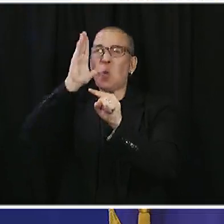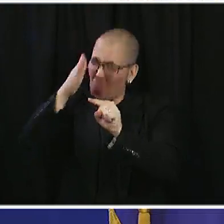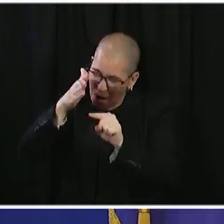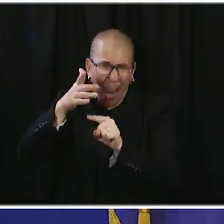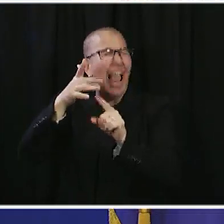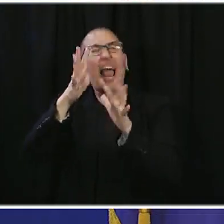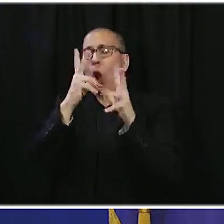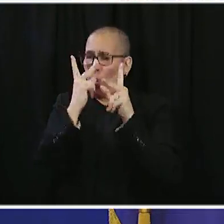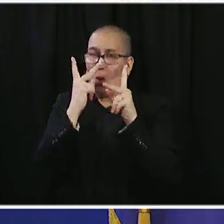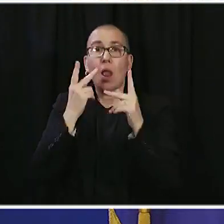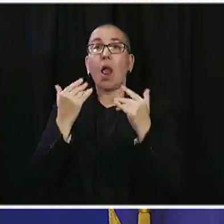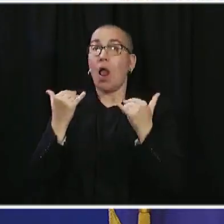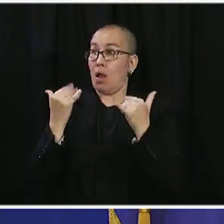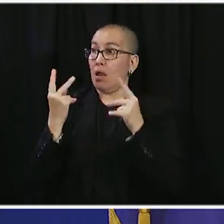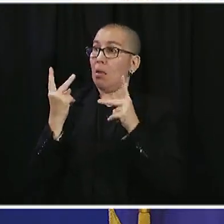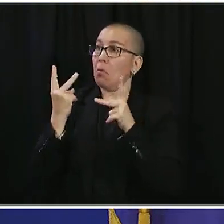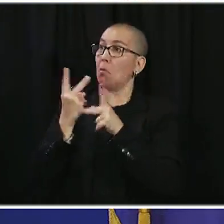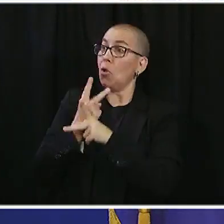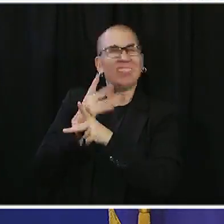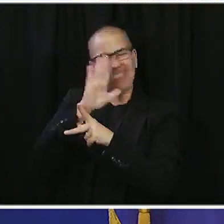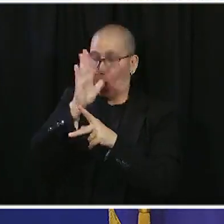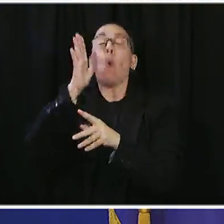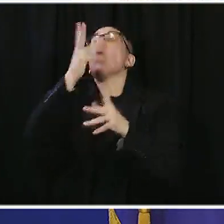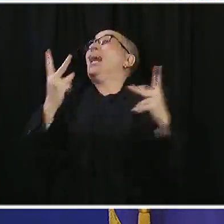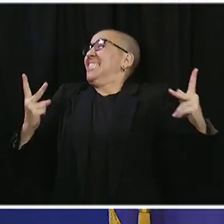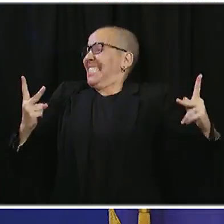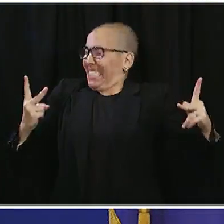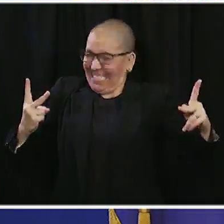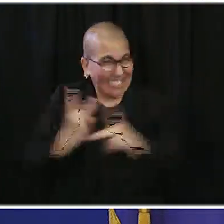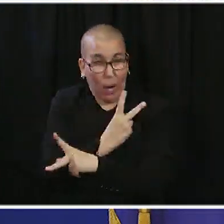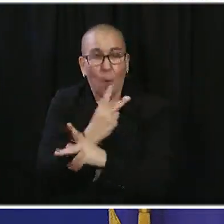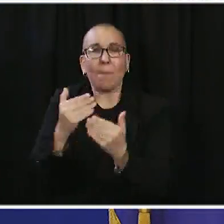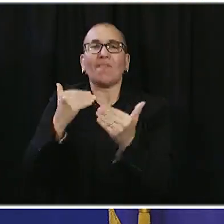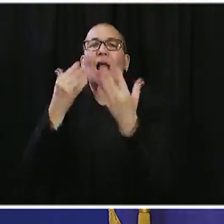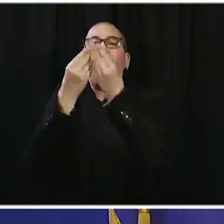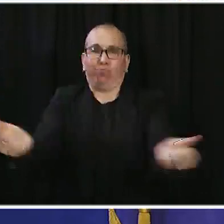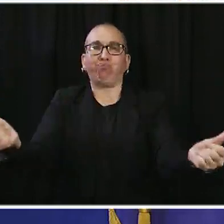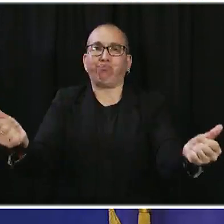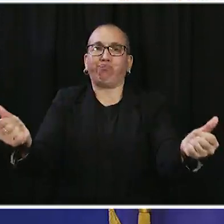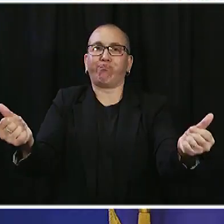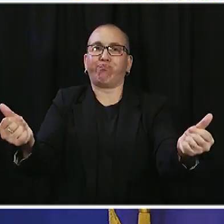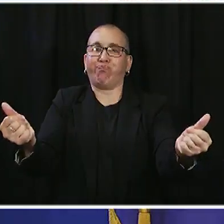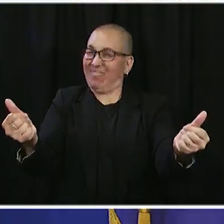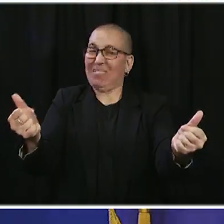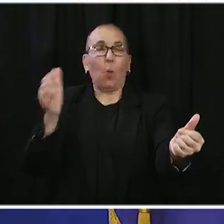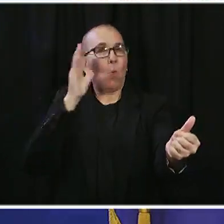VIRUS, BEFORE IT GETS BETTER. THAT IS AN ABSOLUTE GUARANTEE. AND I THINK THAT'S THE THING. IF WE WERE ESSENTIALLY ON THE